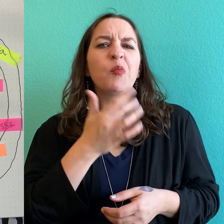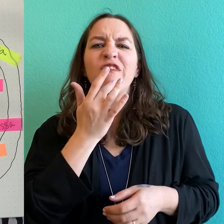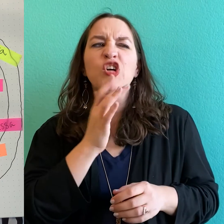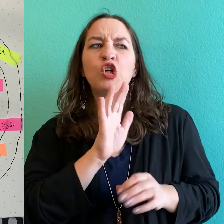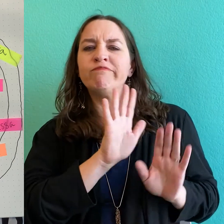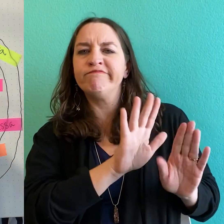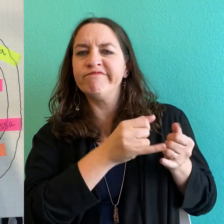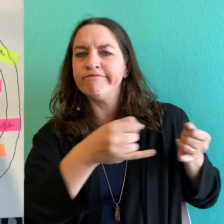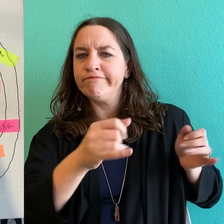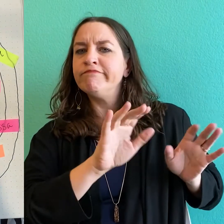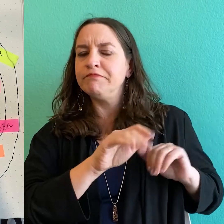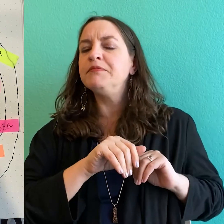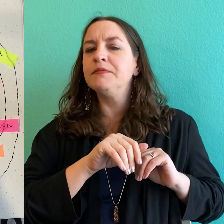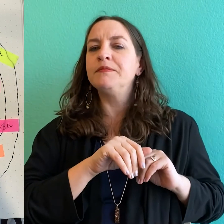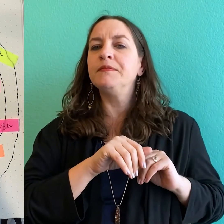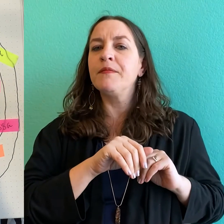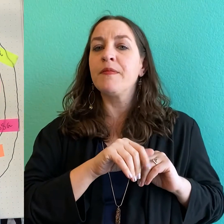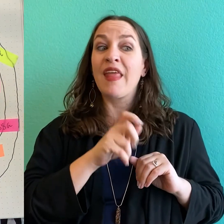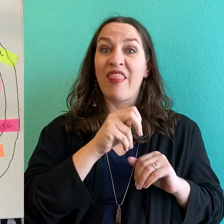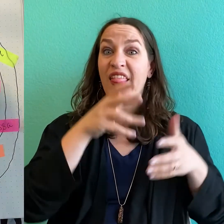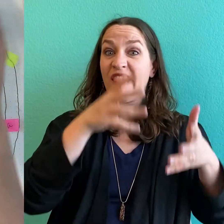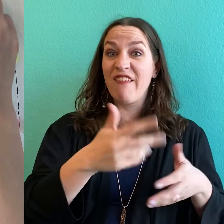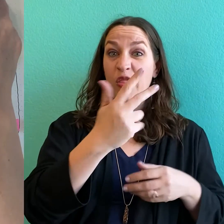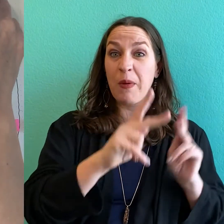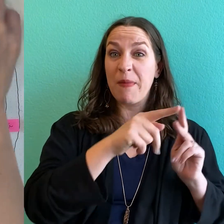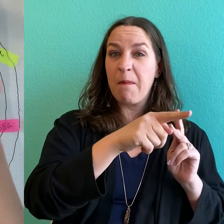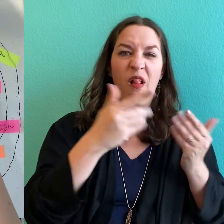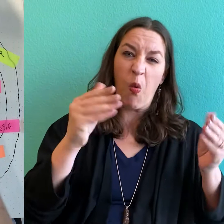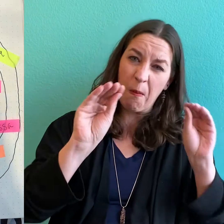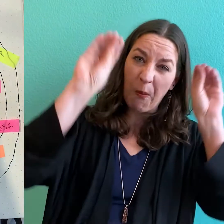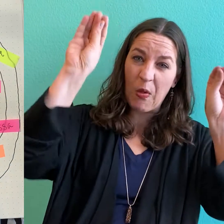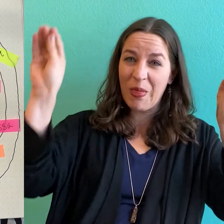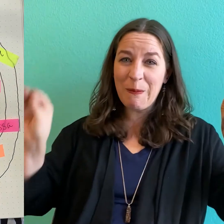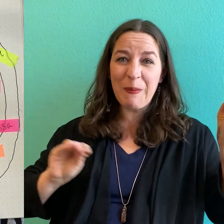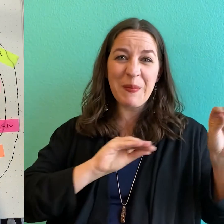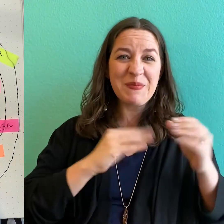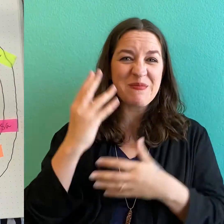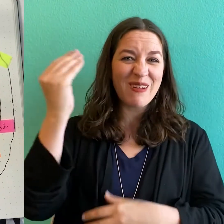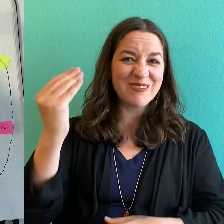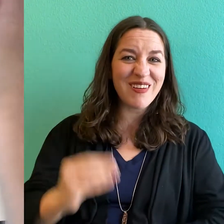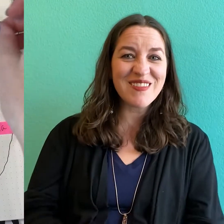with them outside of work or whatever. Then I'm just going to go ahead and stick these three people that I don't like out here